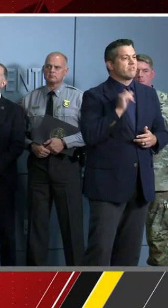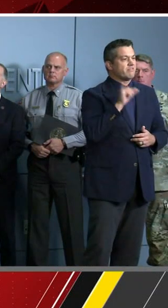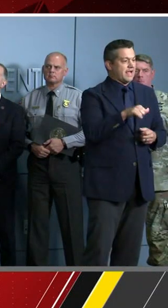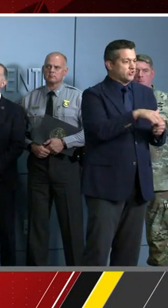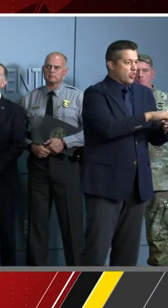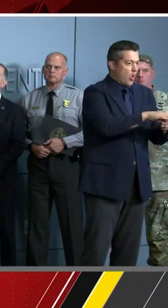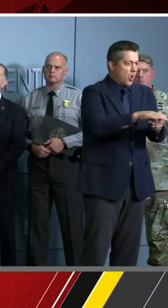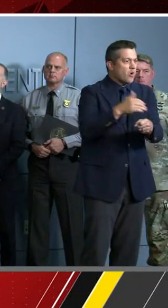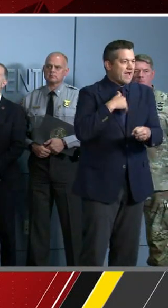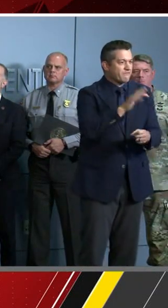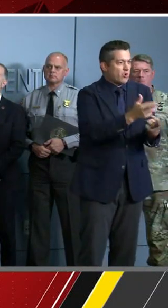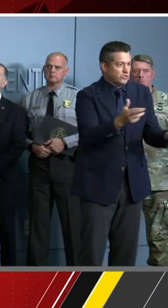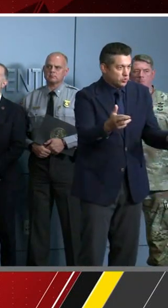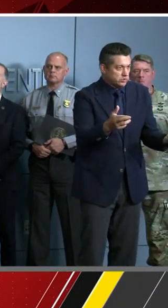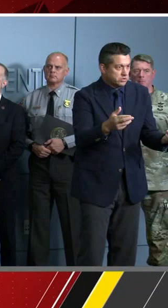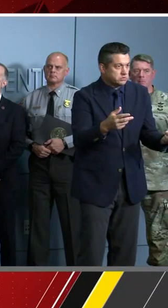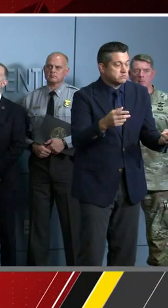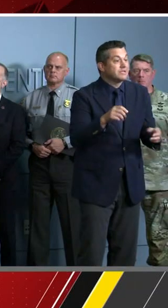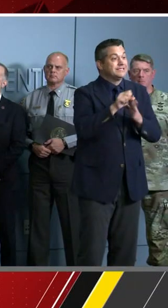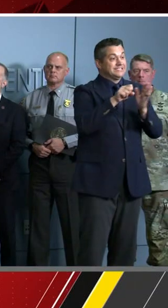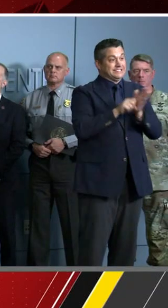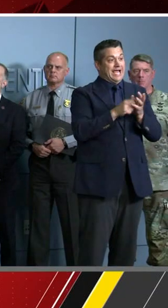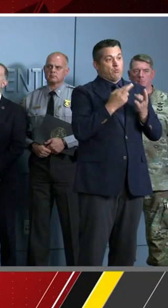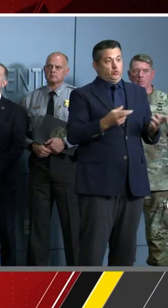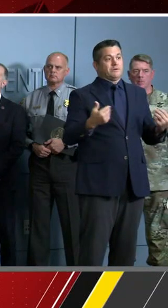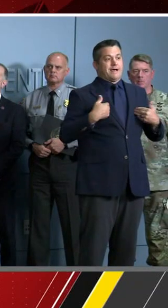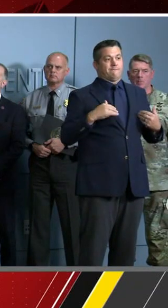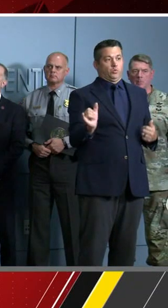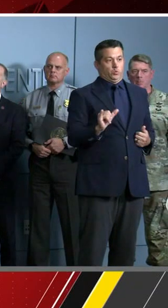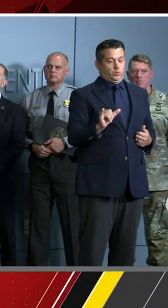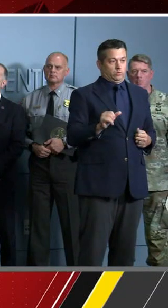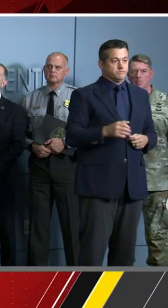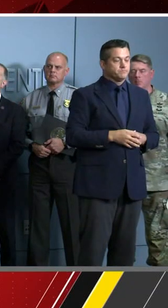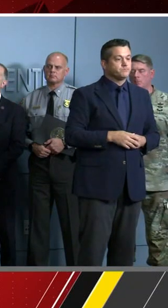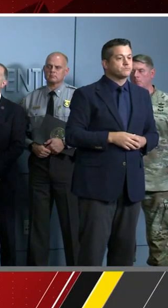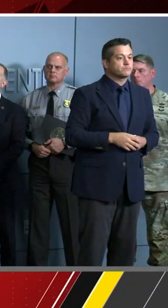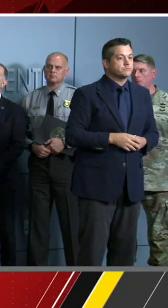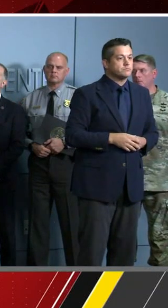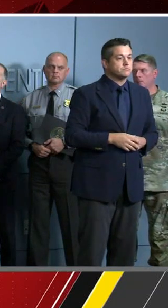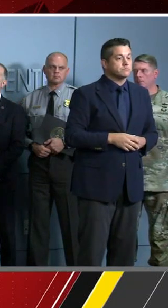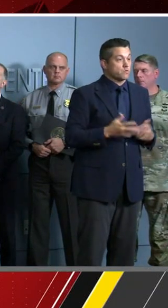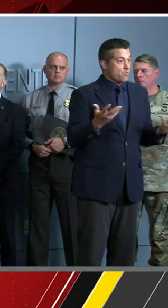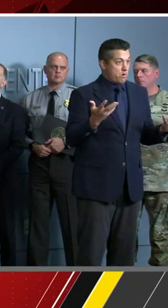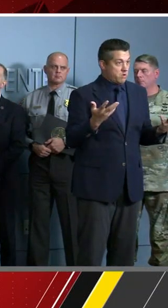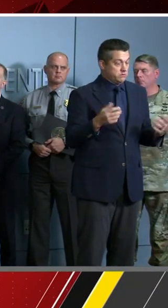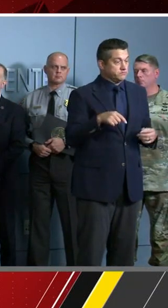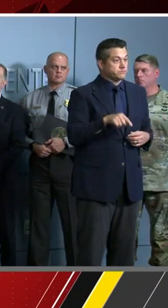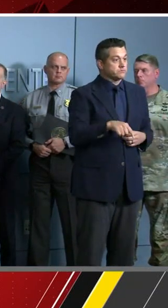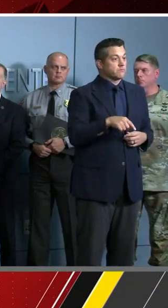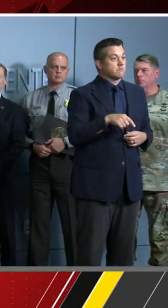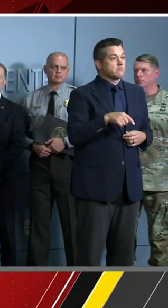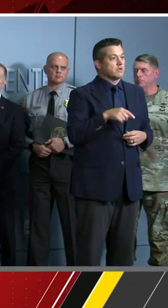local jurisdictions are activating to support response operations. As we have moved a